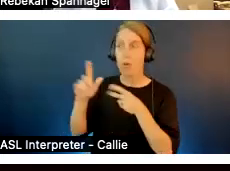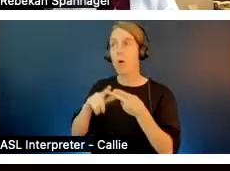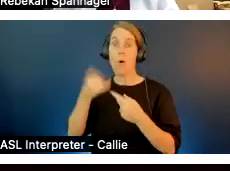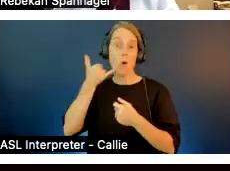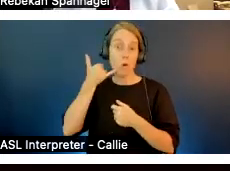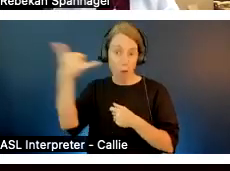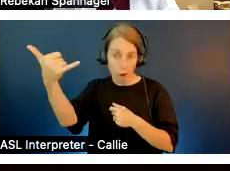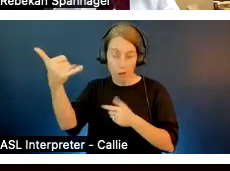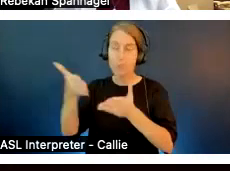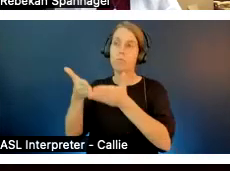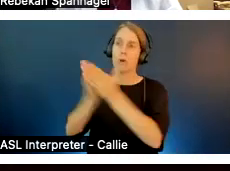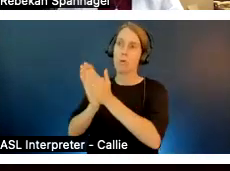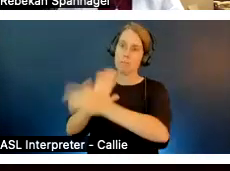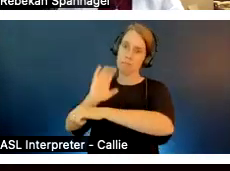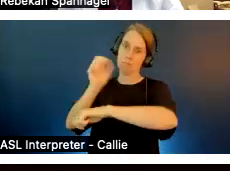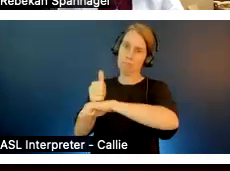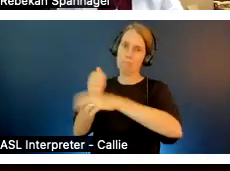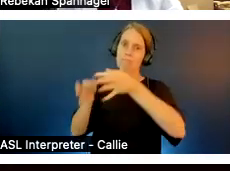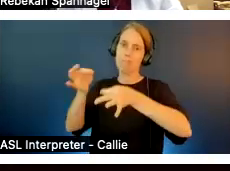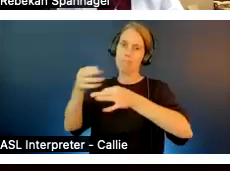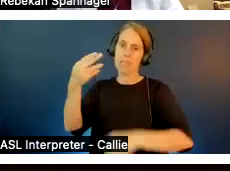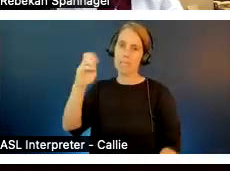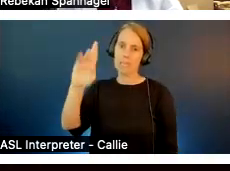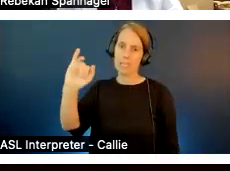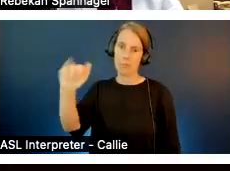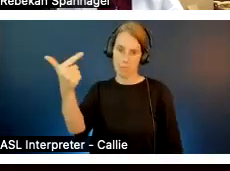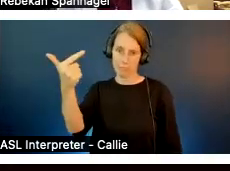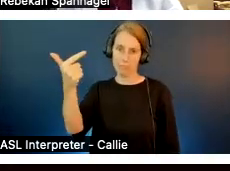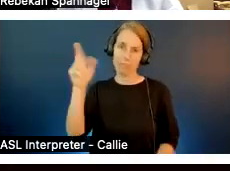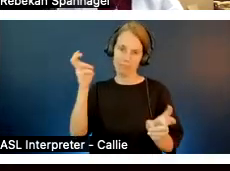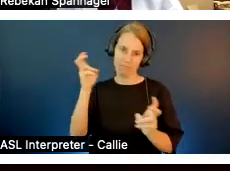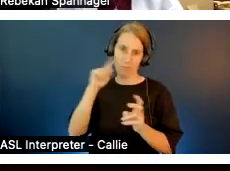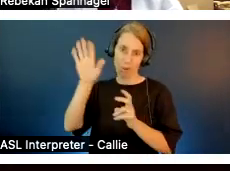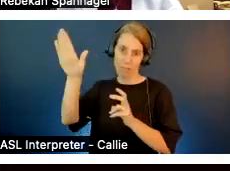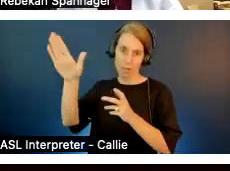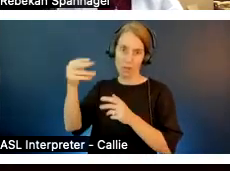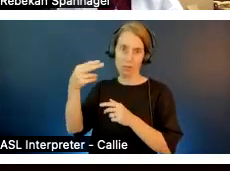hearing and specifically state why you disagree with the decision and that you are requesting